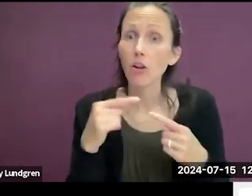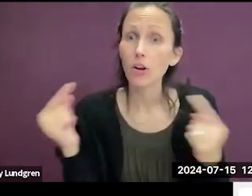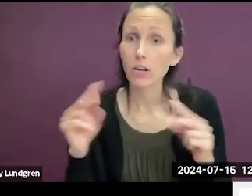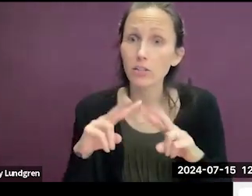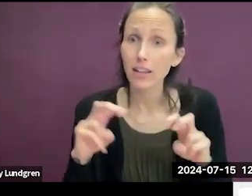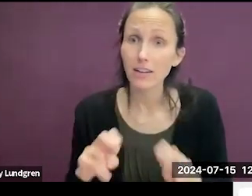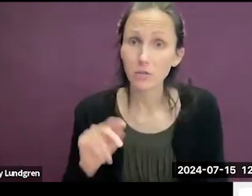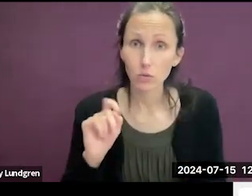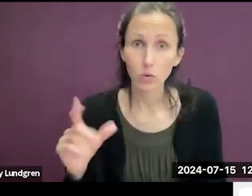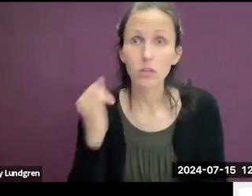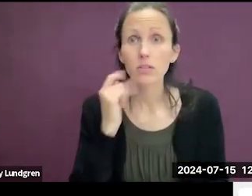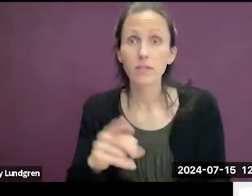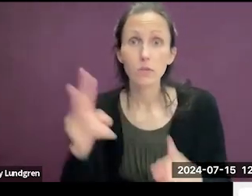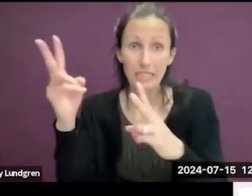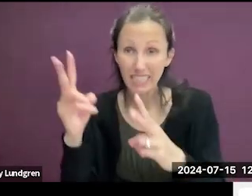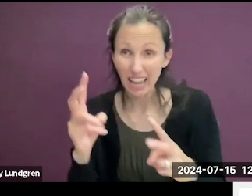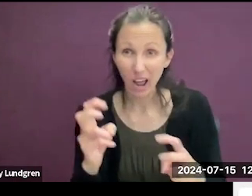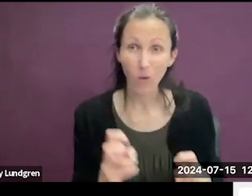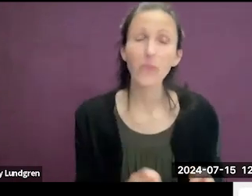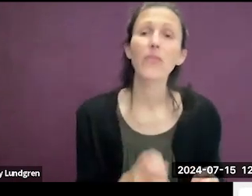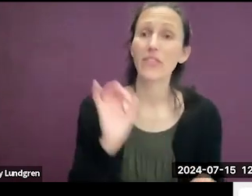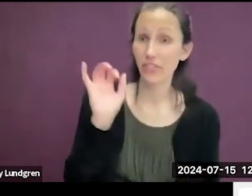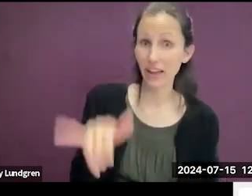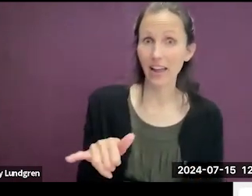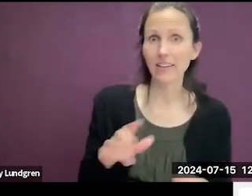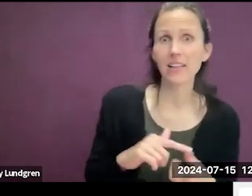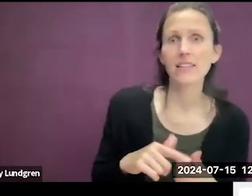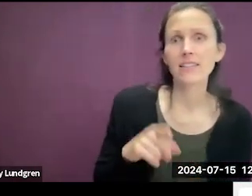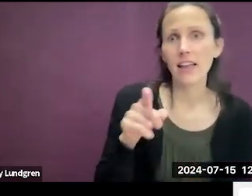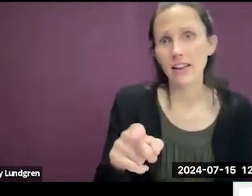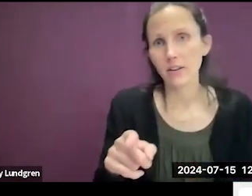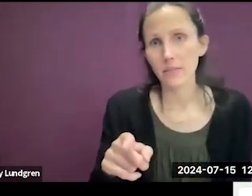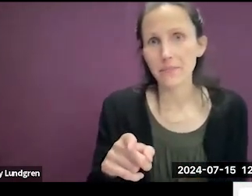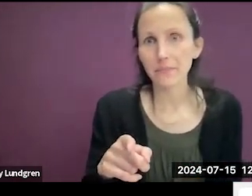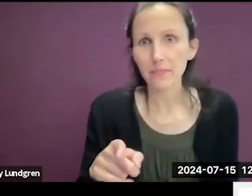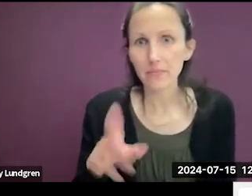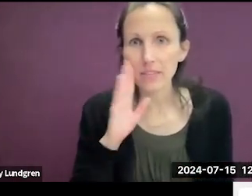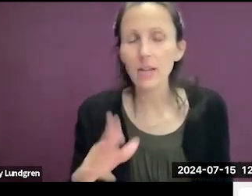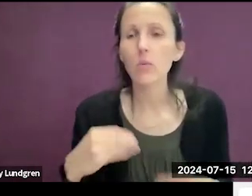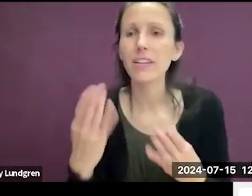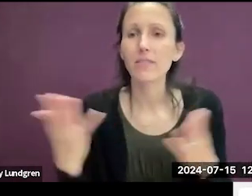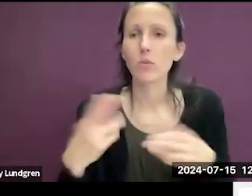So if you download that, it gives you this eyedropper, which you can pick up any color. So I can use it up here